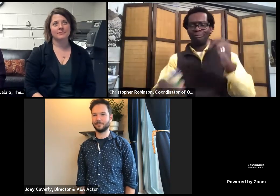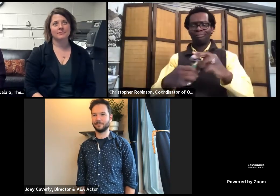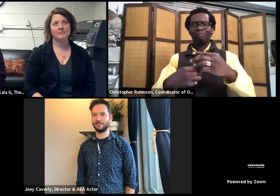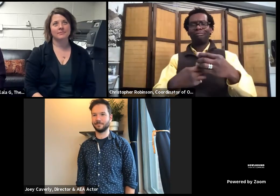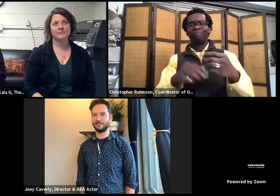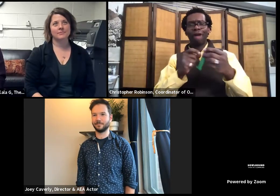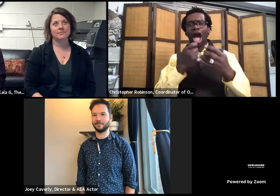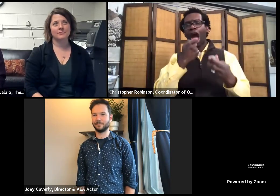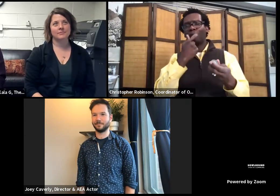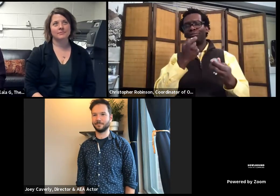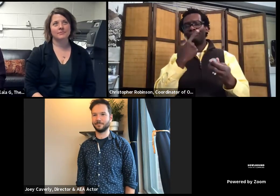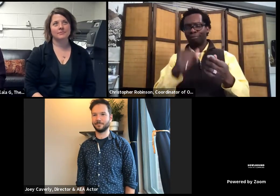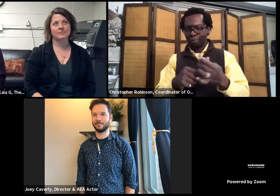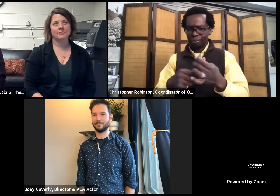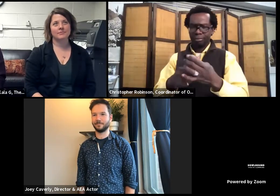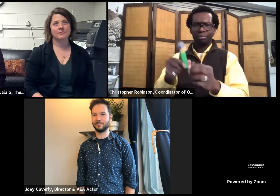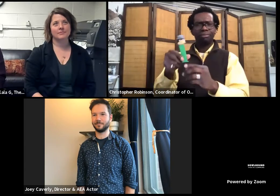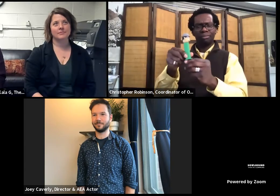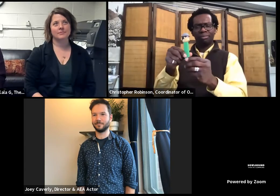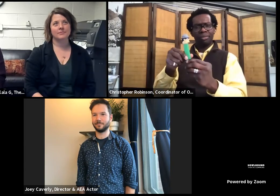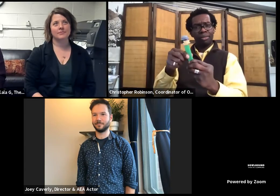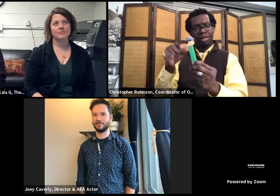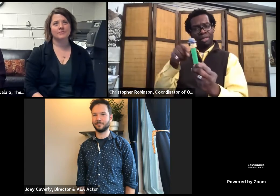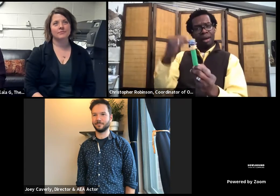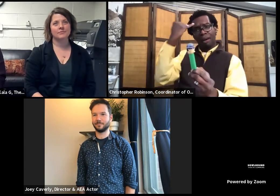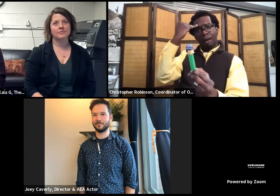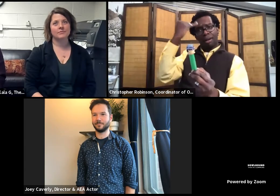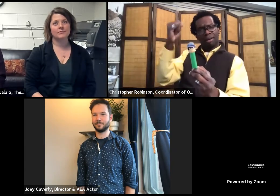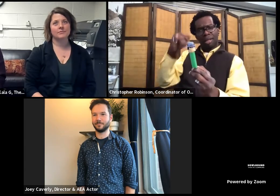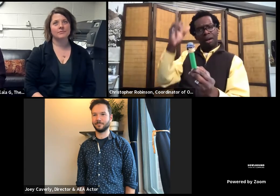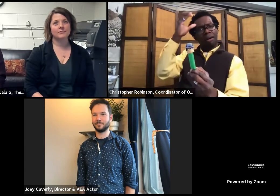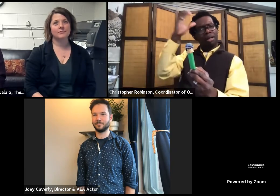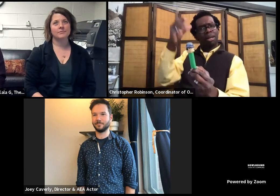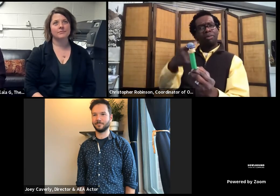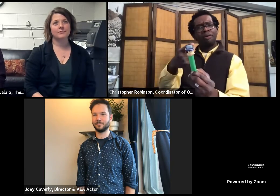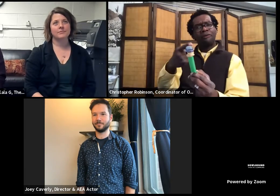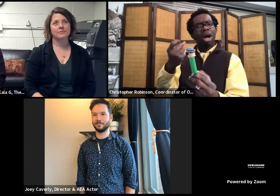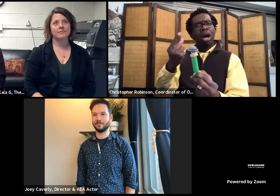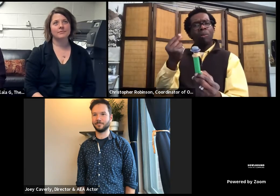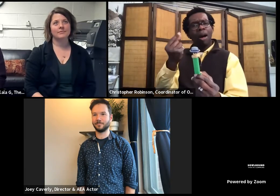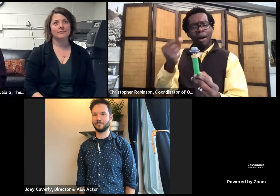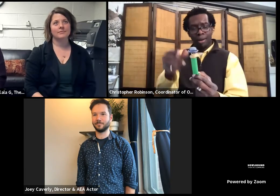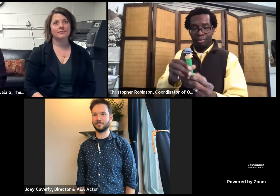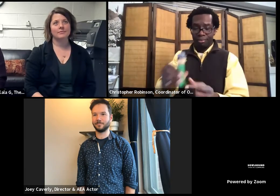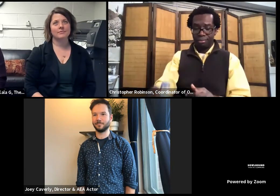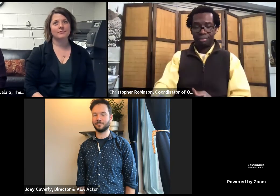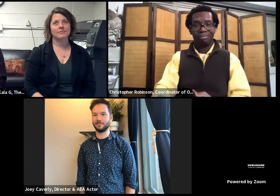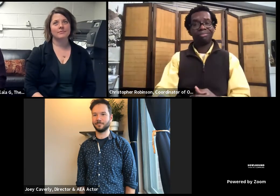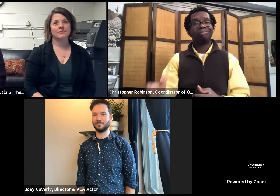walking around with these little PEZ dispensers, became popular, and the concept behind it